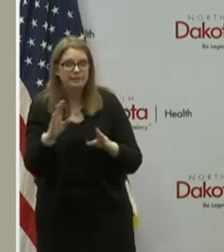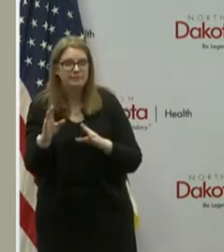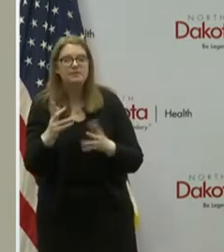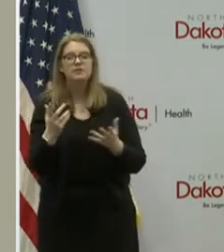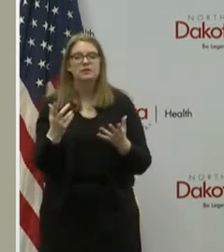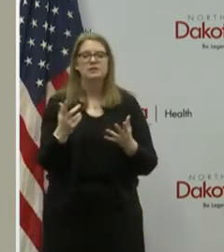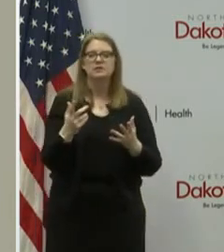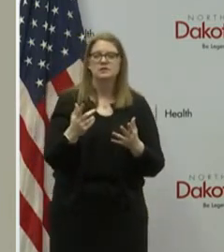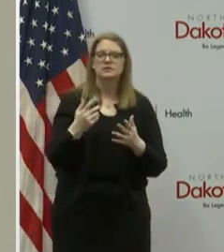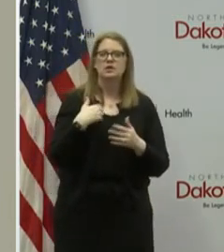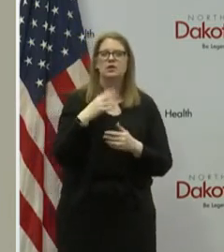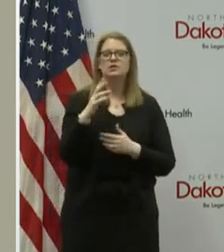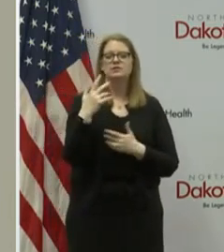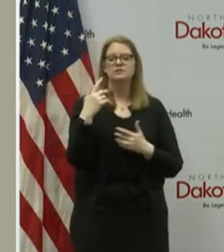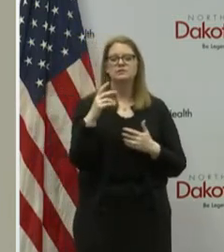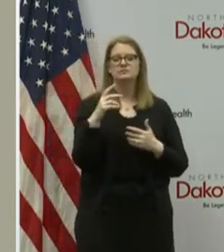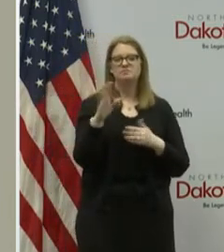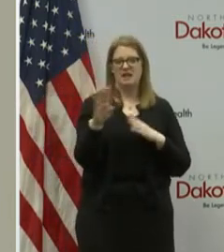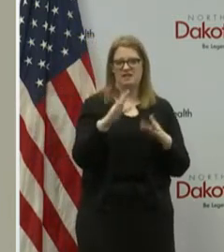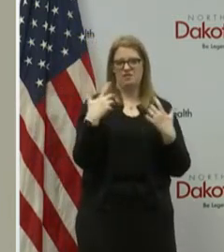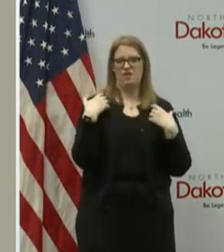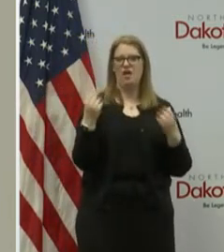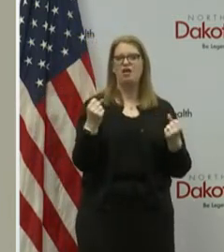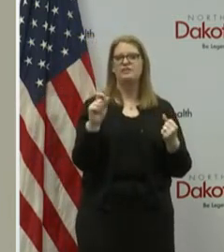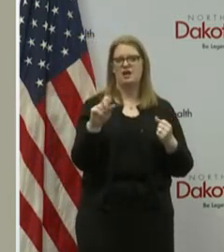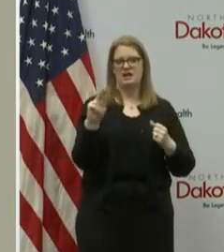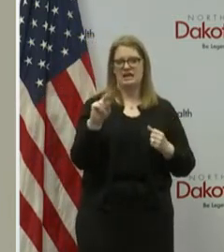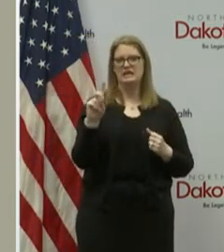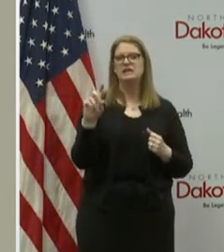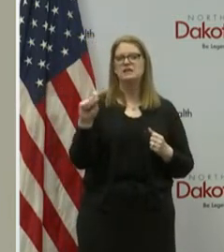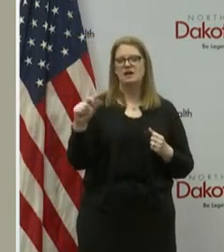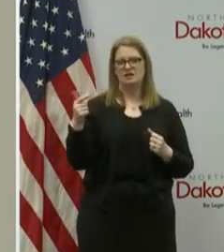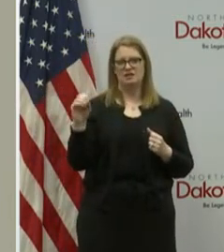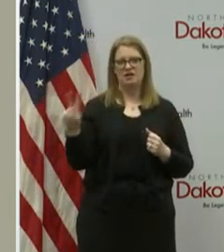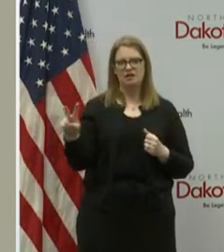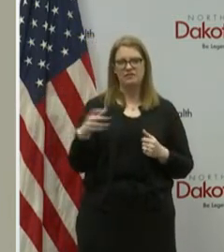DARE TO DREAM ABOUT WHAT LIFE WOULD BE OUT WITHOUT AN